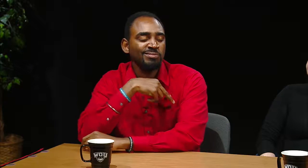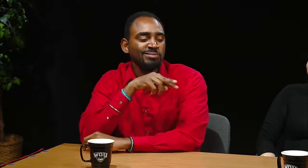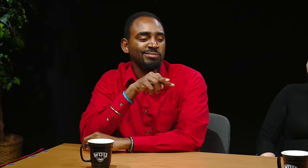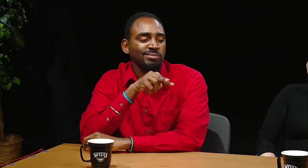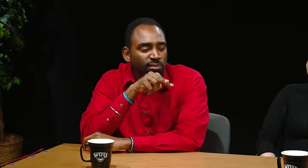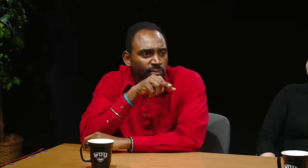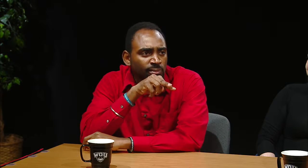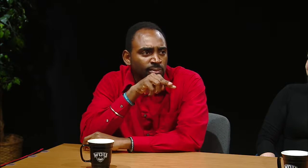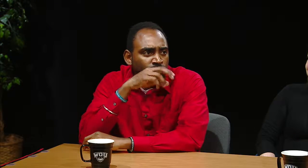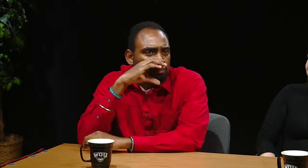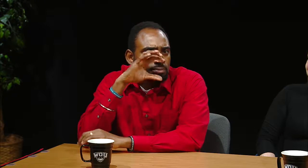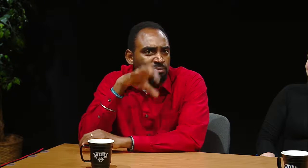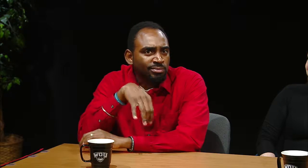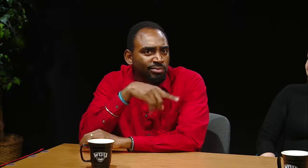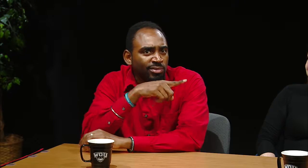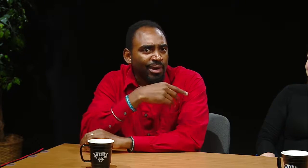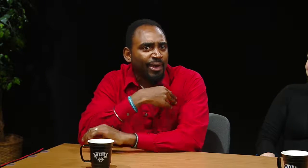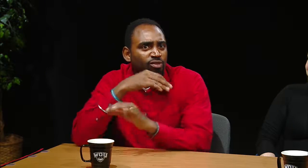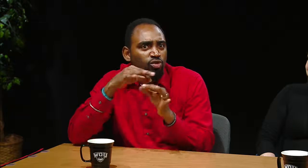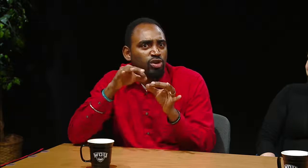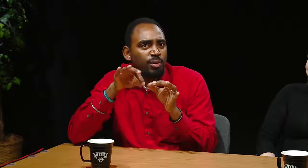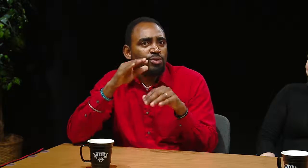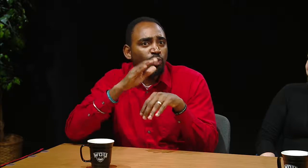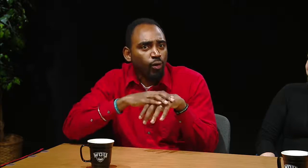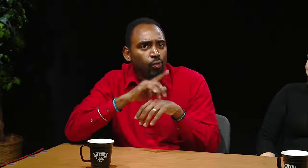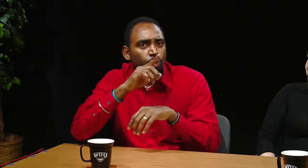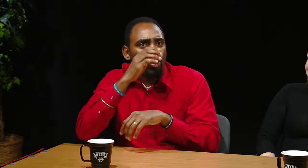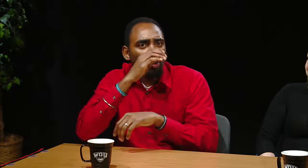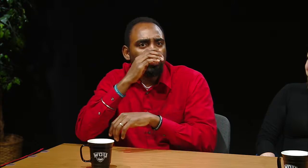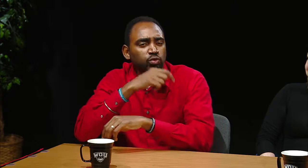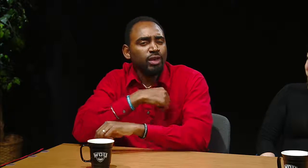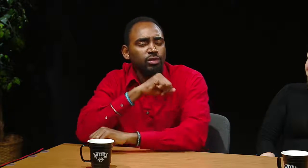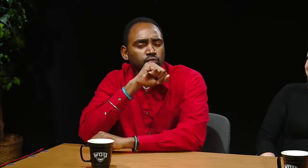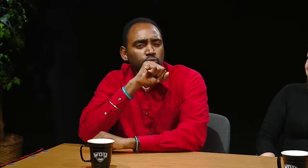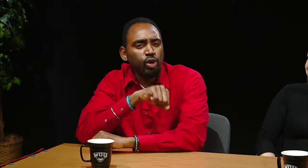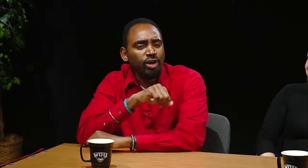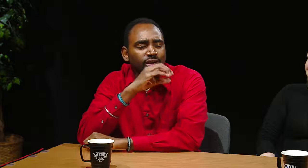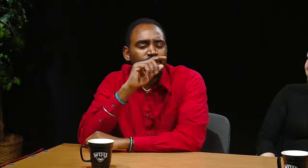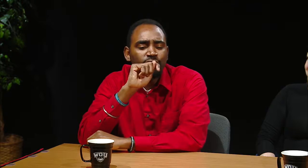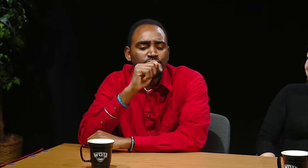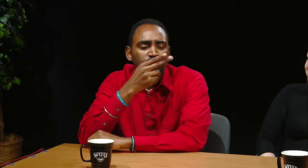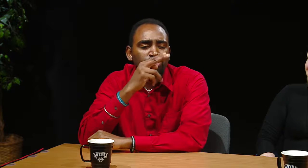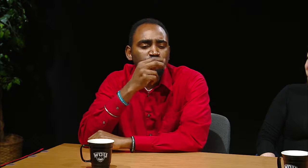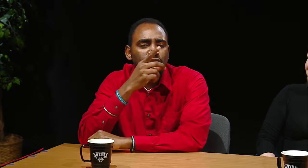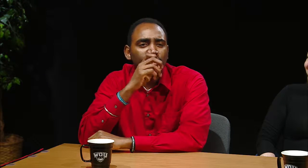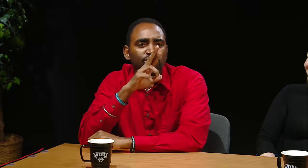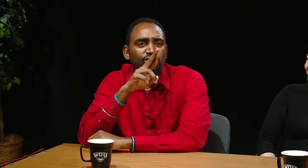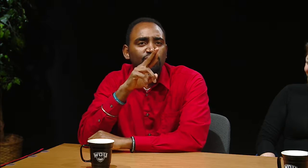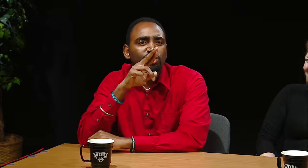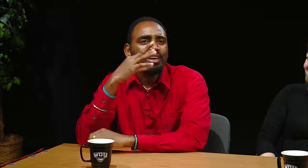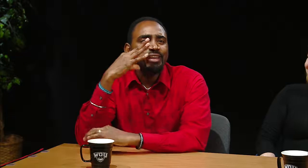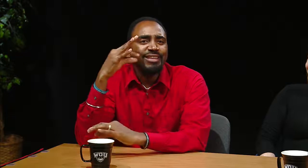I spent more time doing both at the same time. That was one of my first experiences with captions and it was by accident.